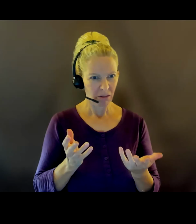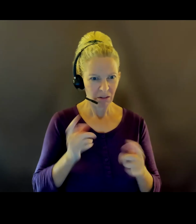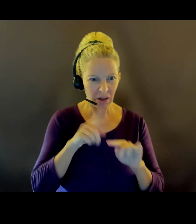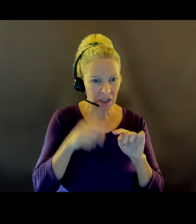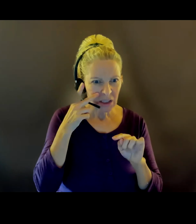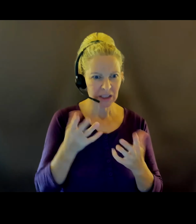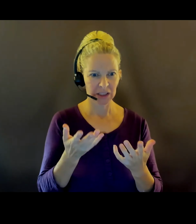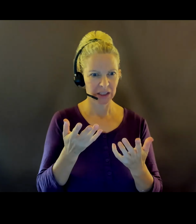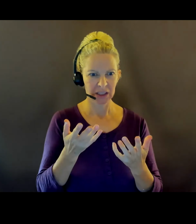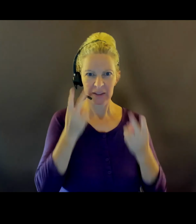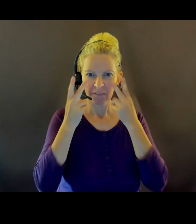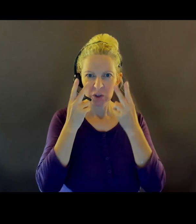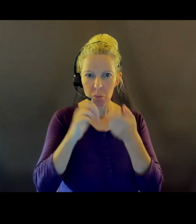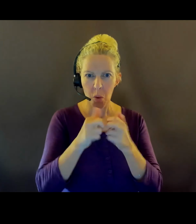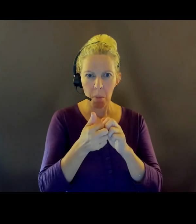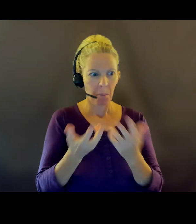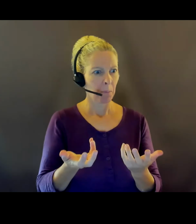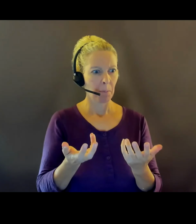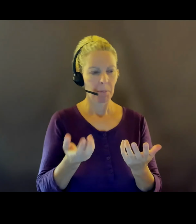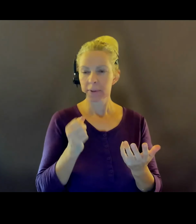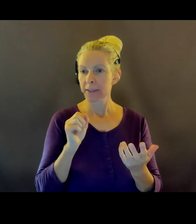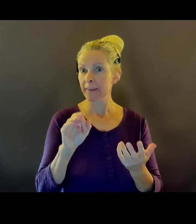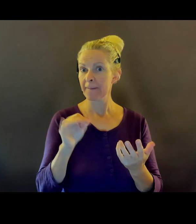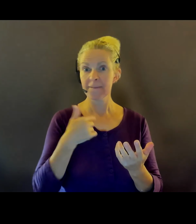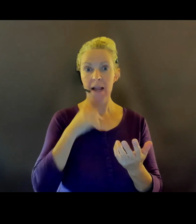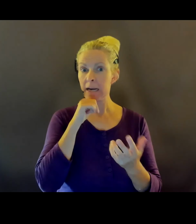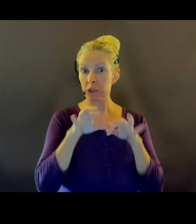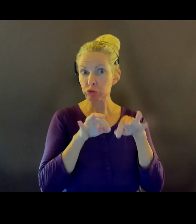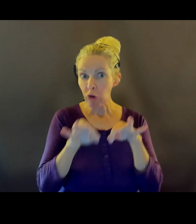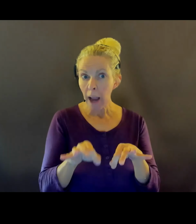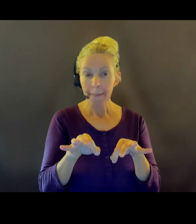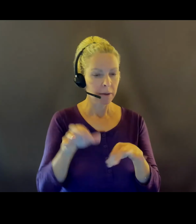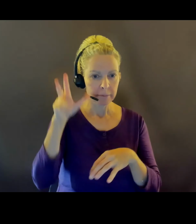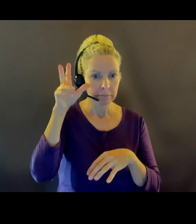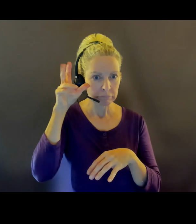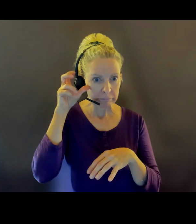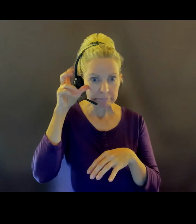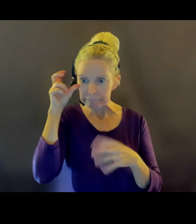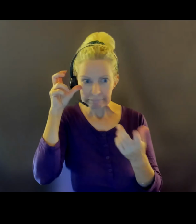If I don't mention it verbally, you can't keep up.